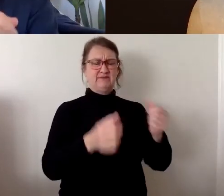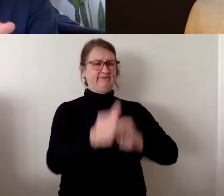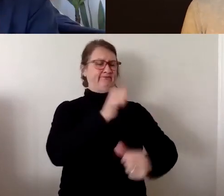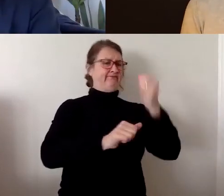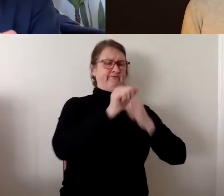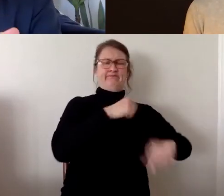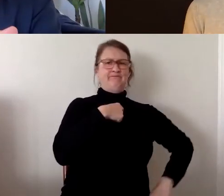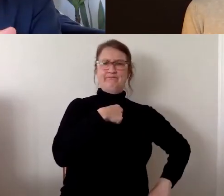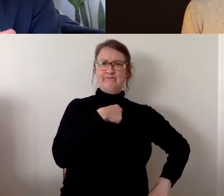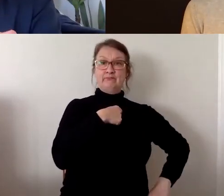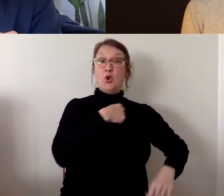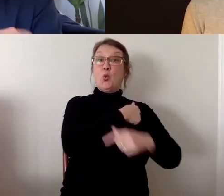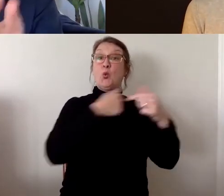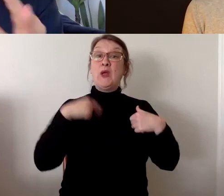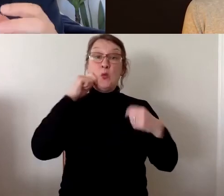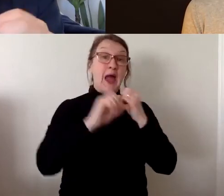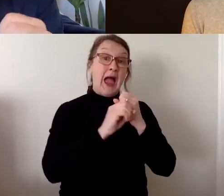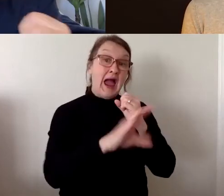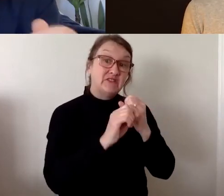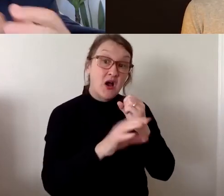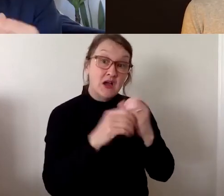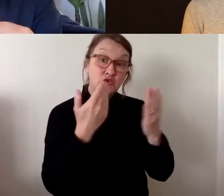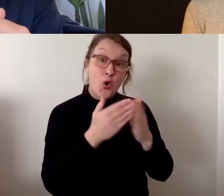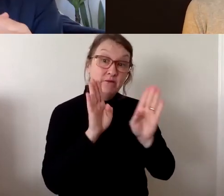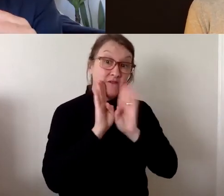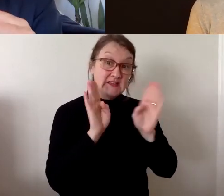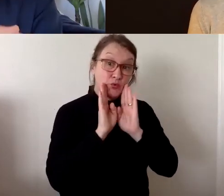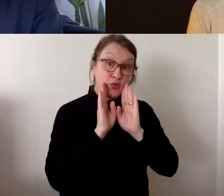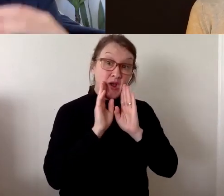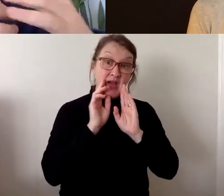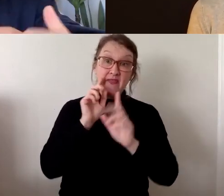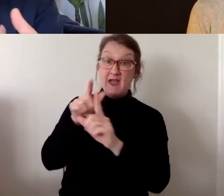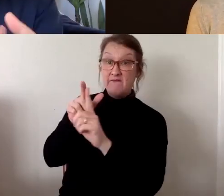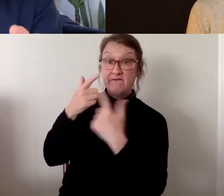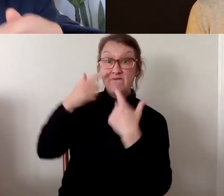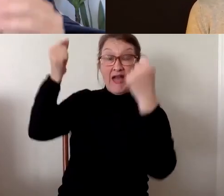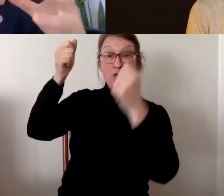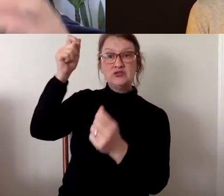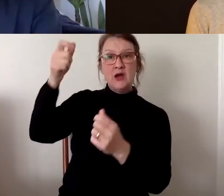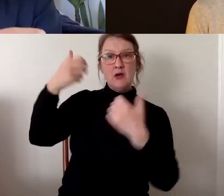We'll advertise on Facebook." They found a philanthropist willing to fund it. They advertised. And they ran an